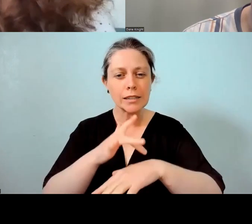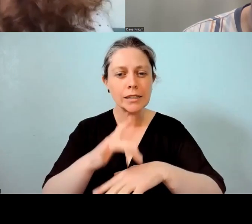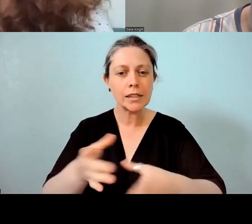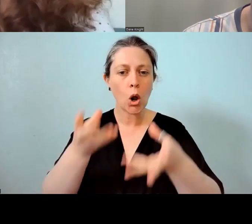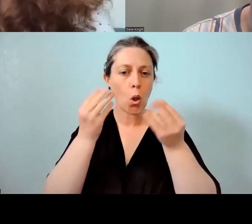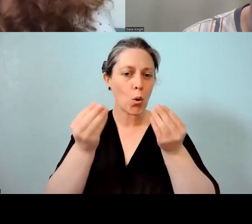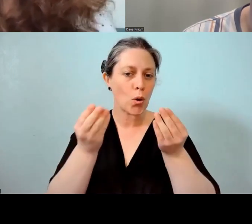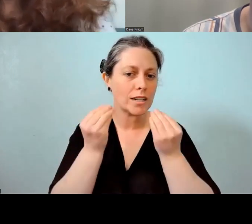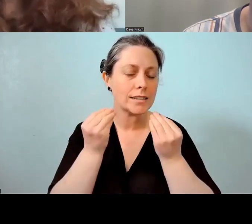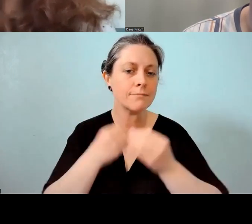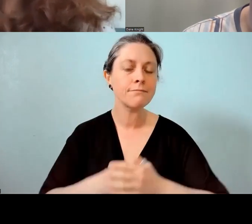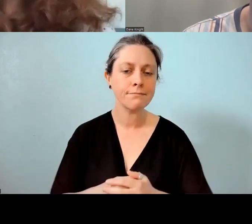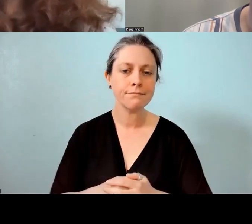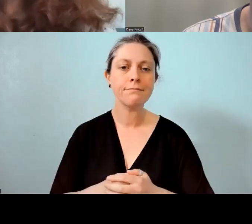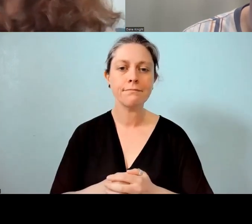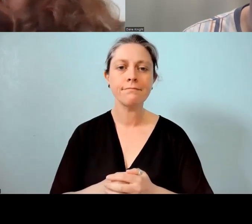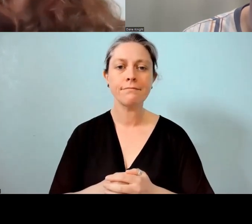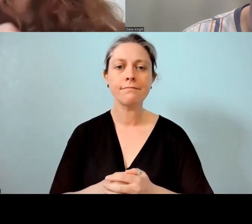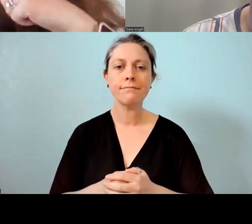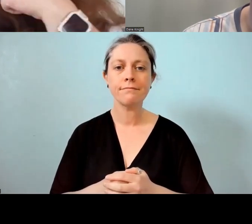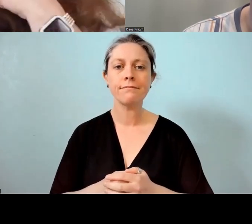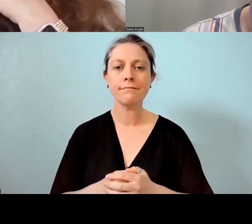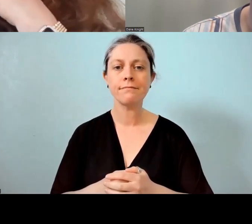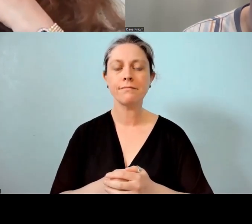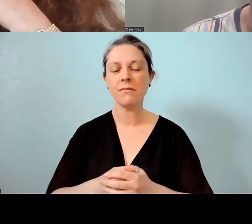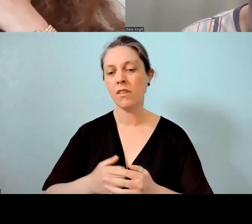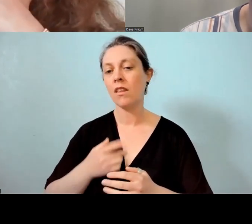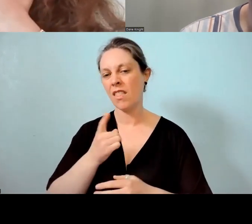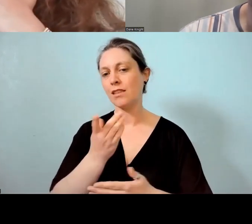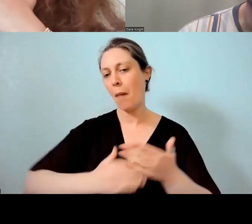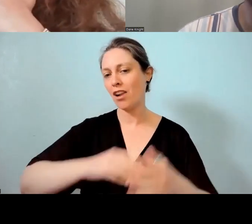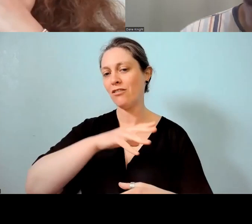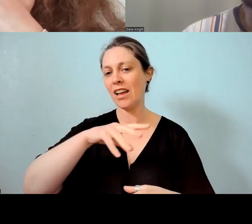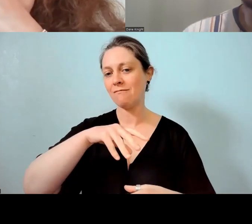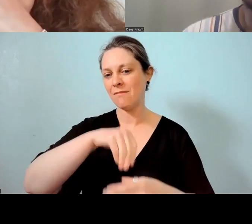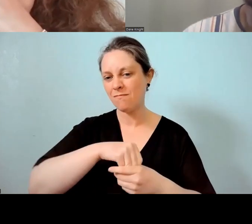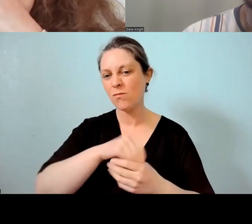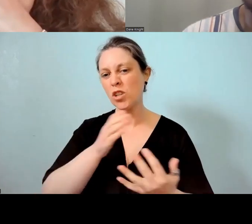you know, needs and accessibility as well, isn't it? Yeah, I definitely agree with that.